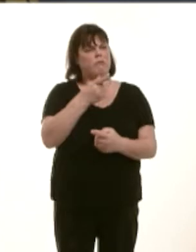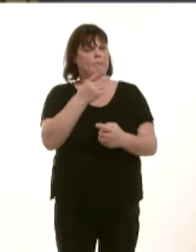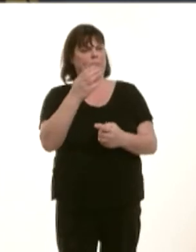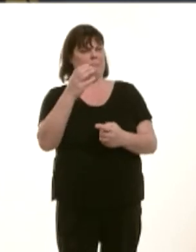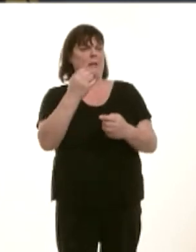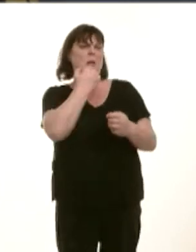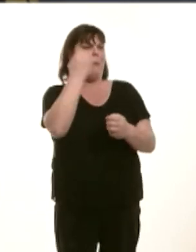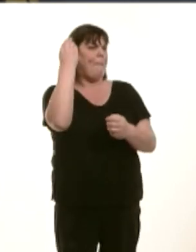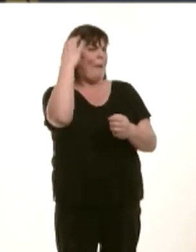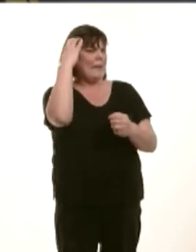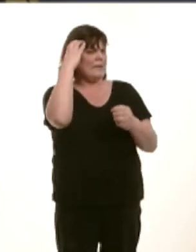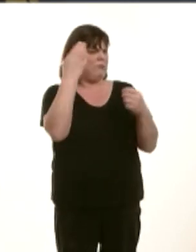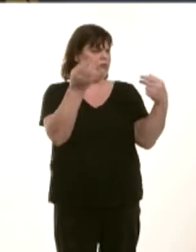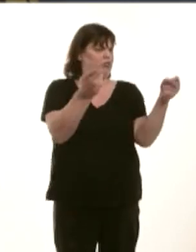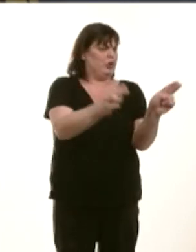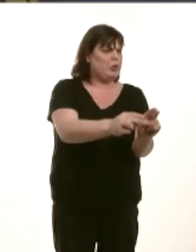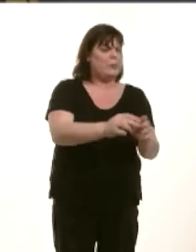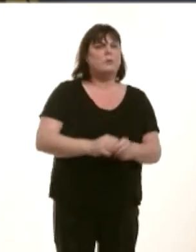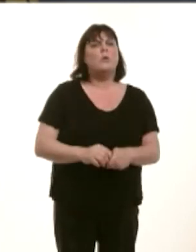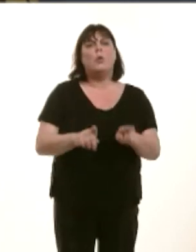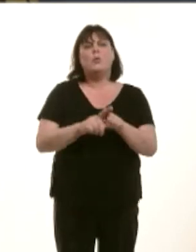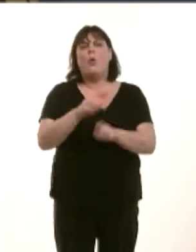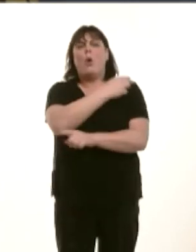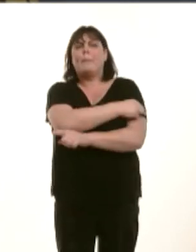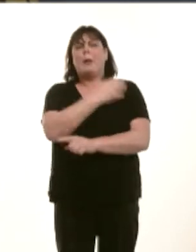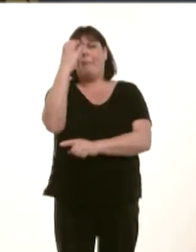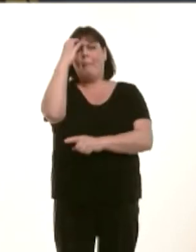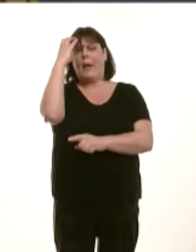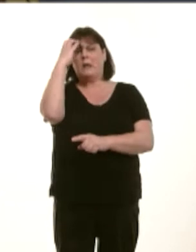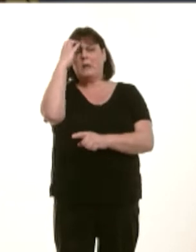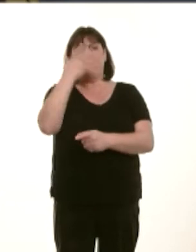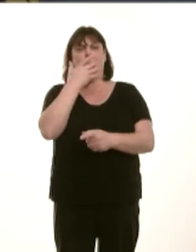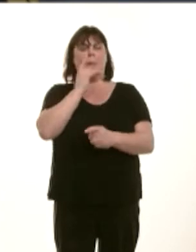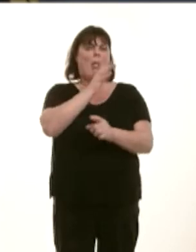On the other hand, beds in hospitals are being occupied by people who are not being able